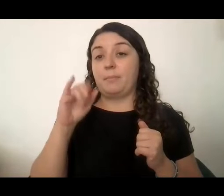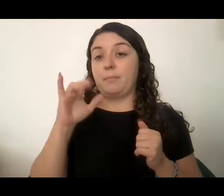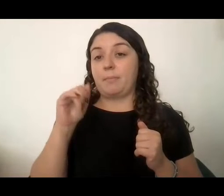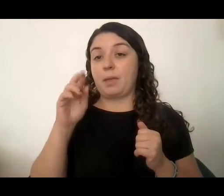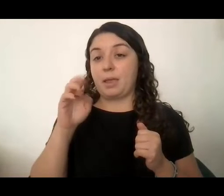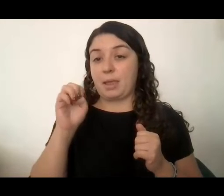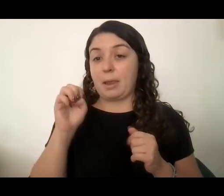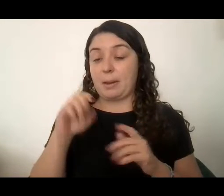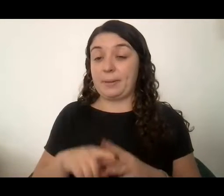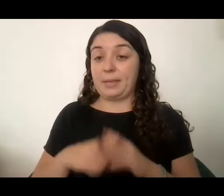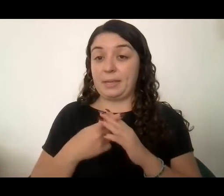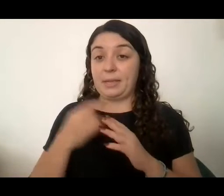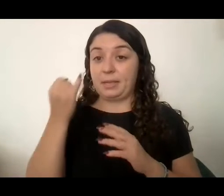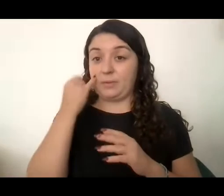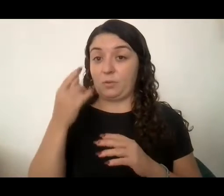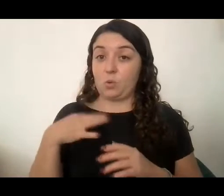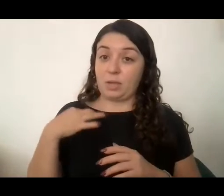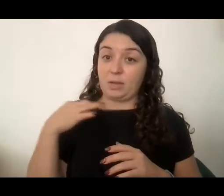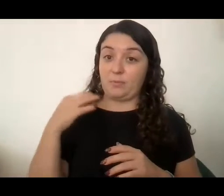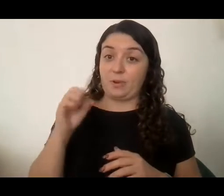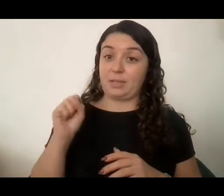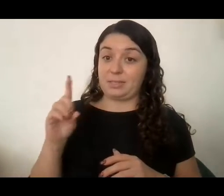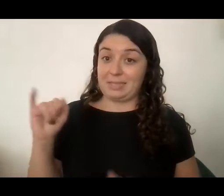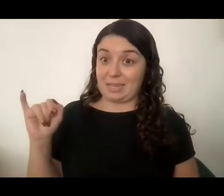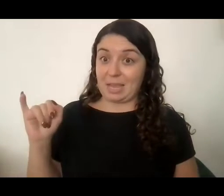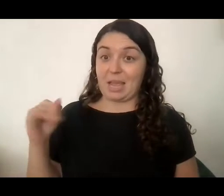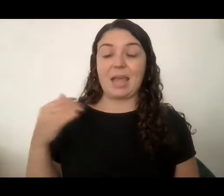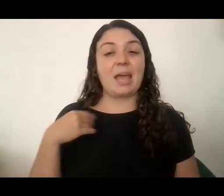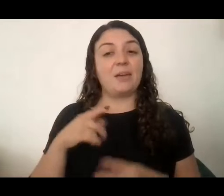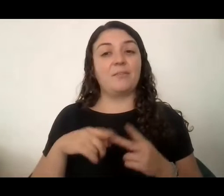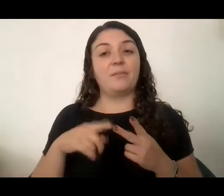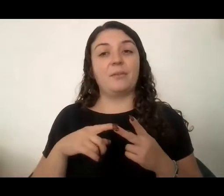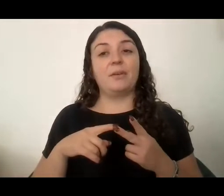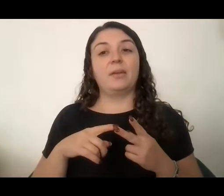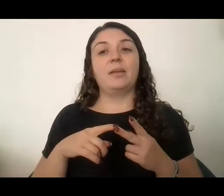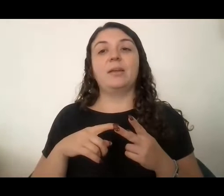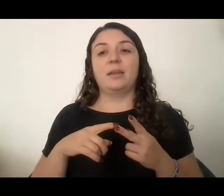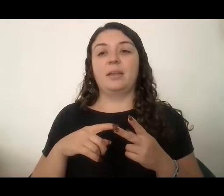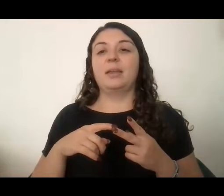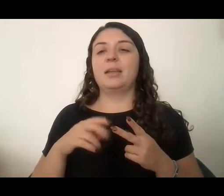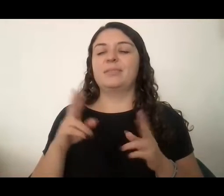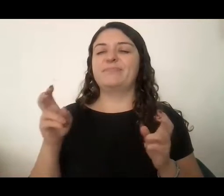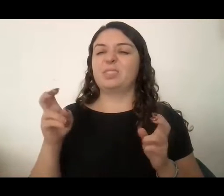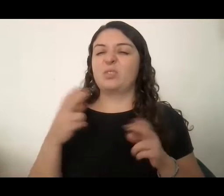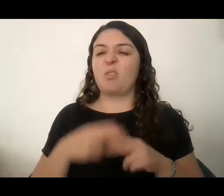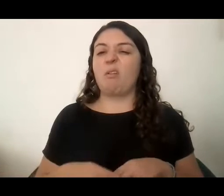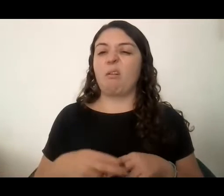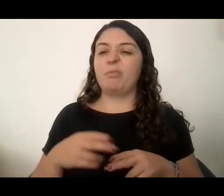And so when you are found eligible for SSDI, there is an SSDI entitlement date, and the entitlement